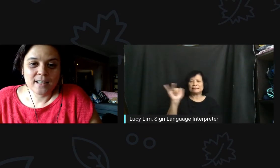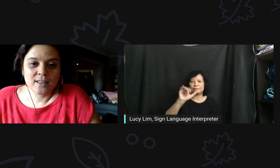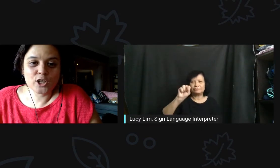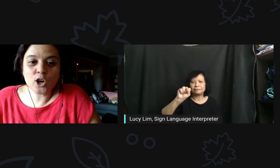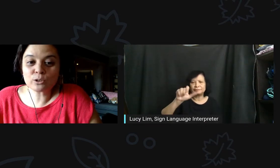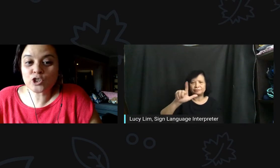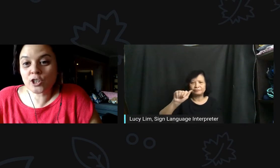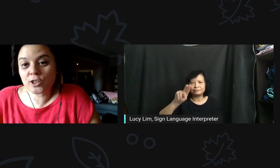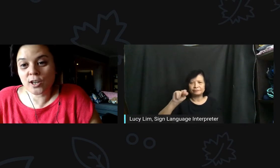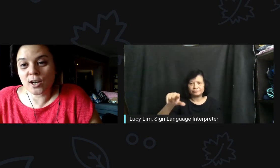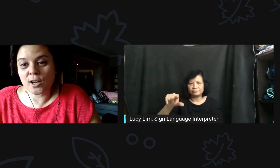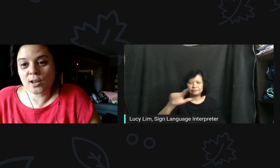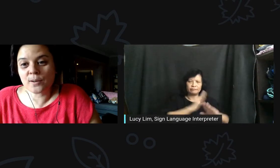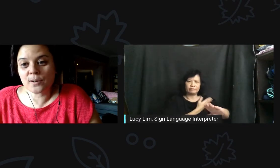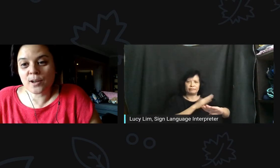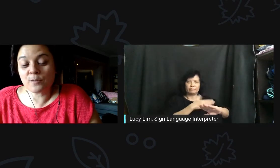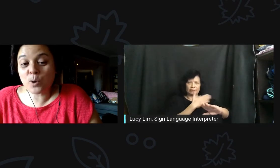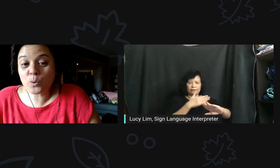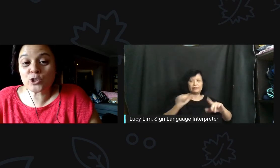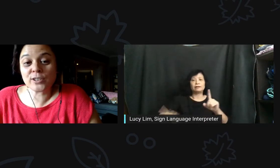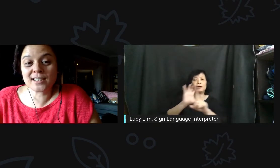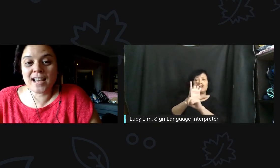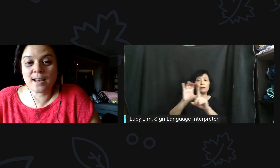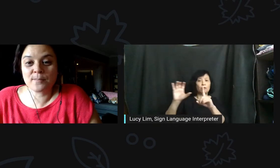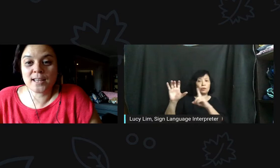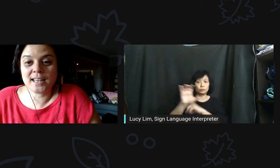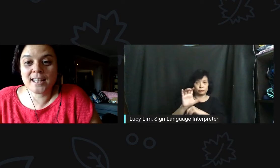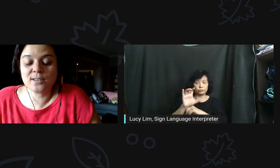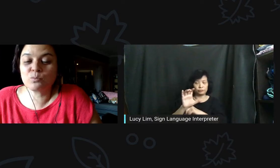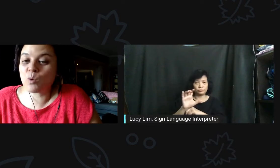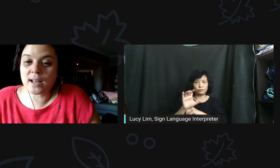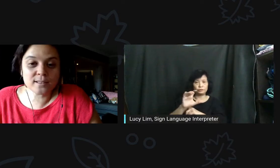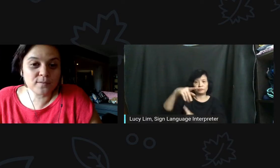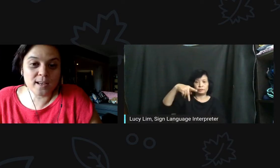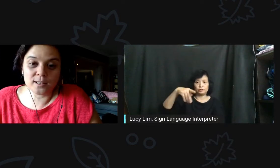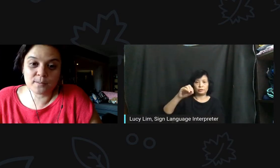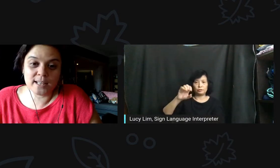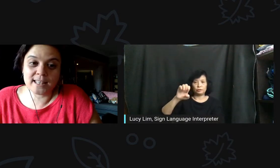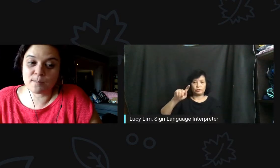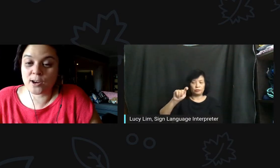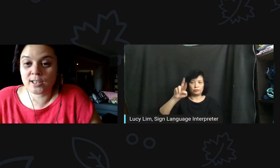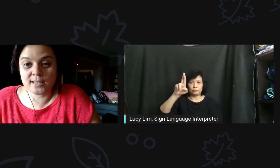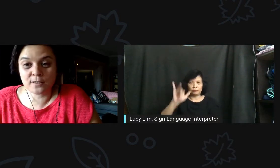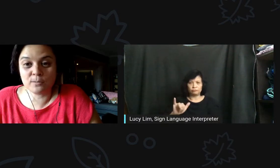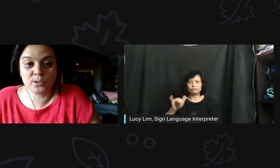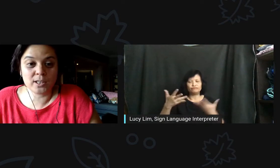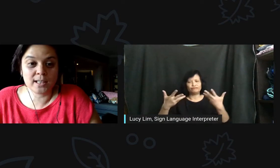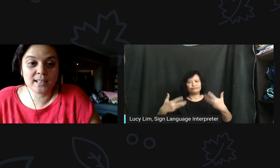The culture of poetry slam is well develop in the American Deaf community.